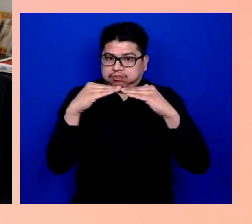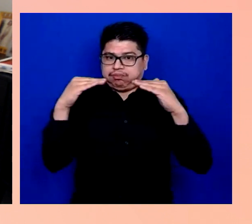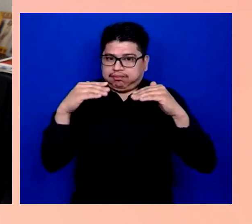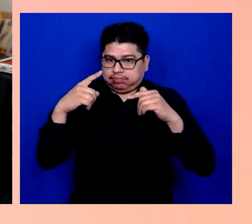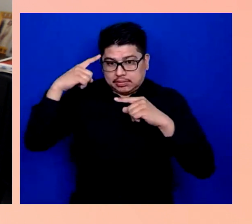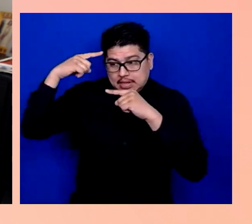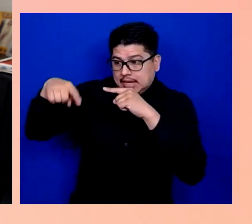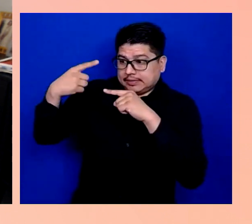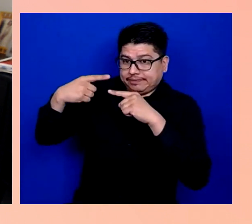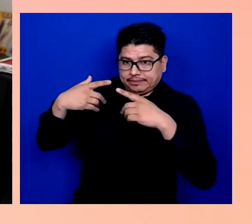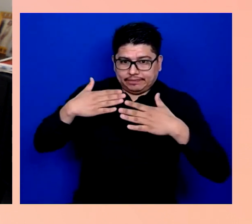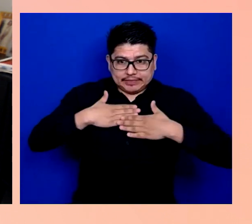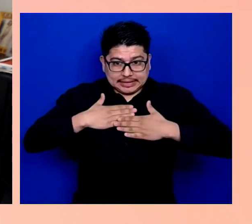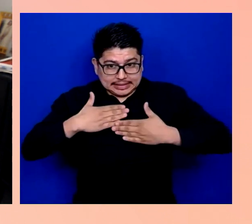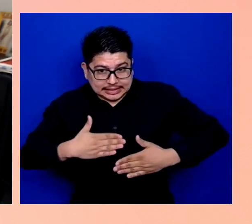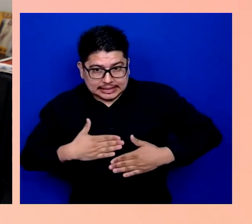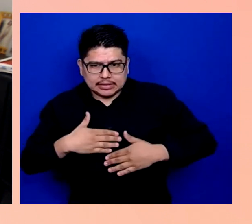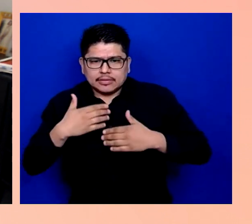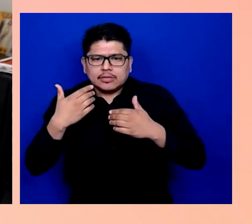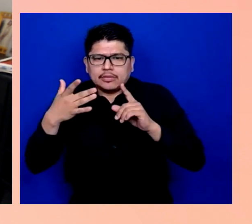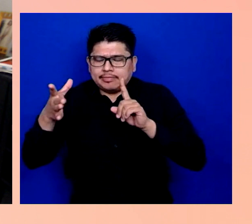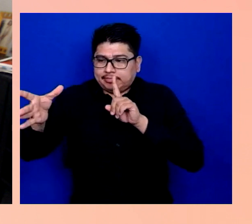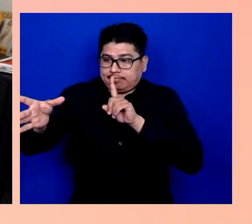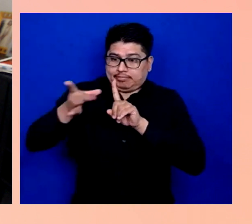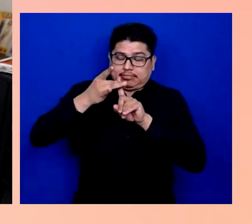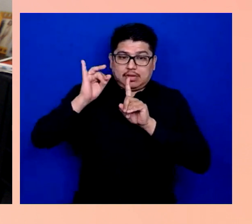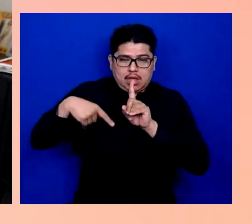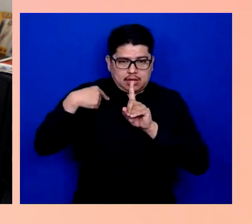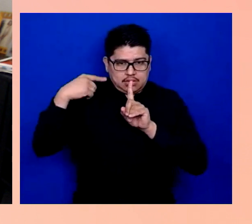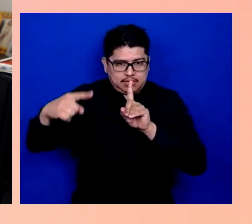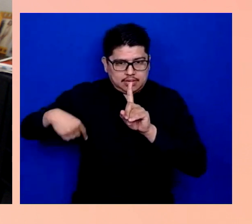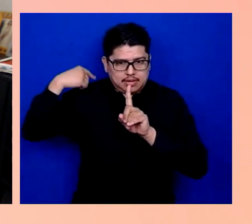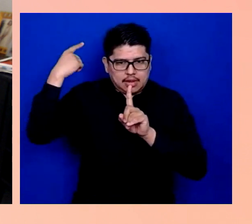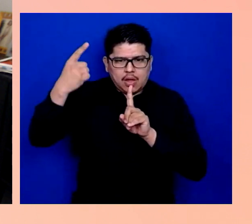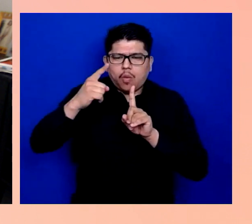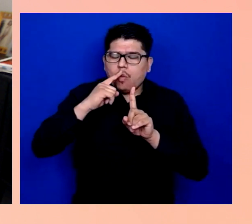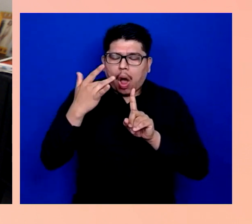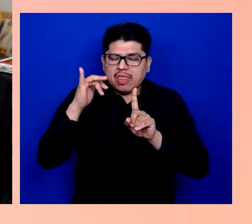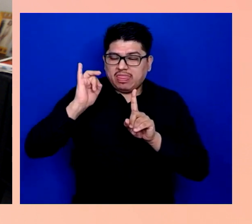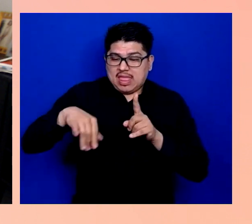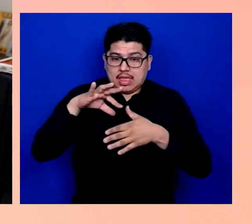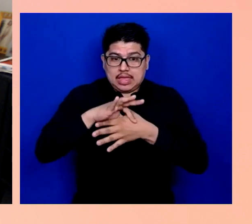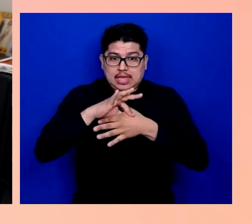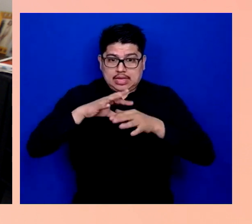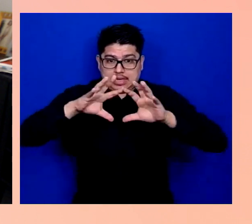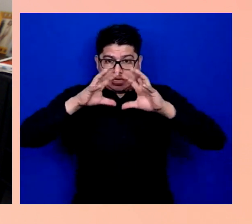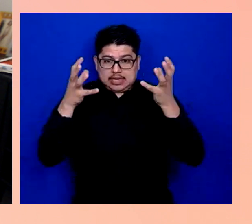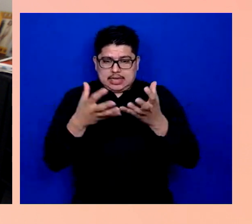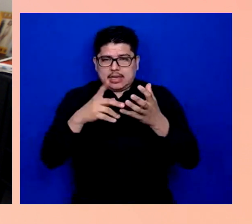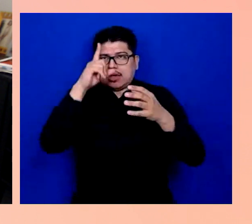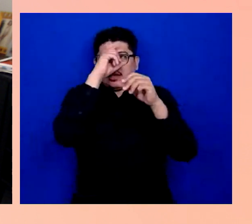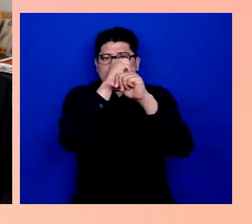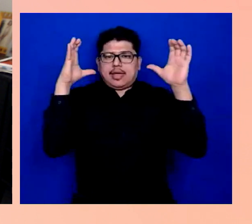because it puts into context this notion that, as Doug said, technology and